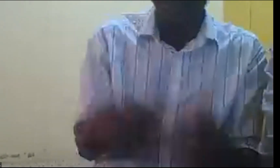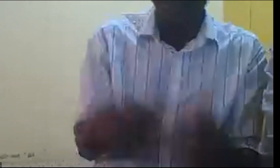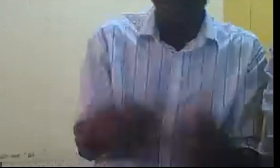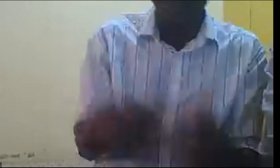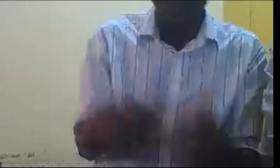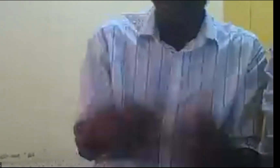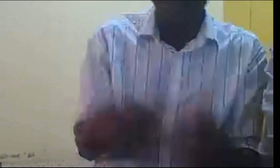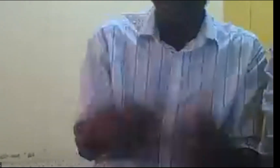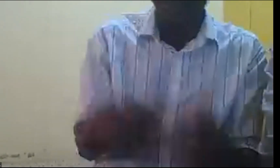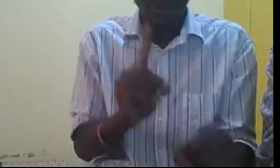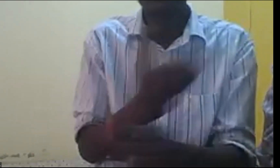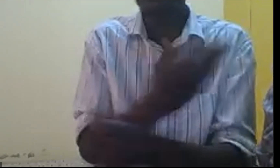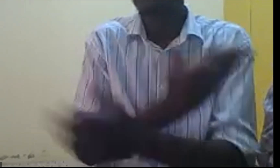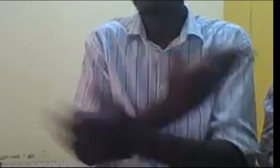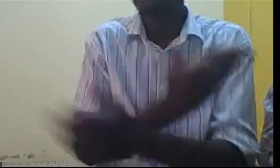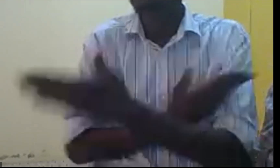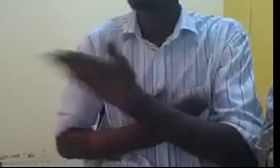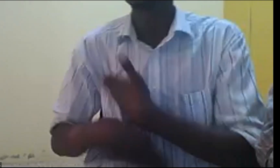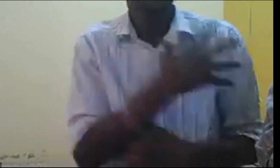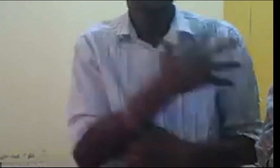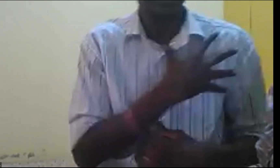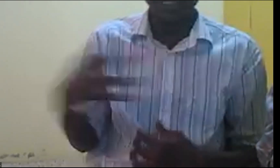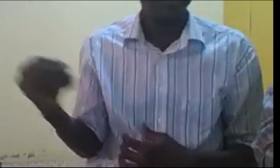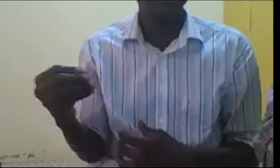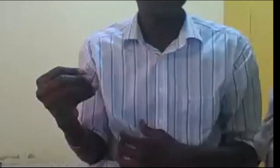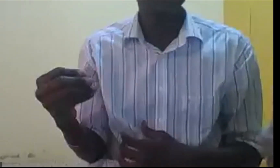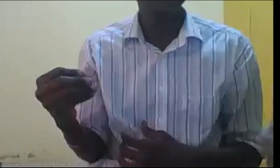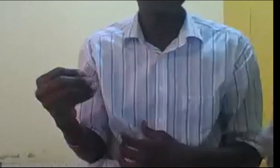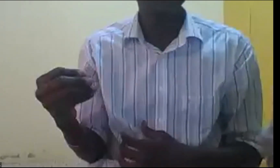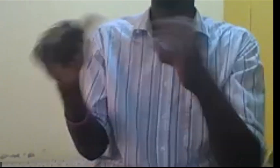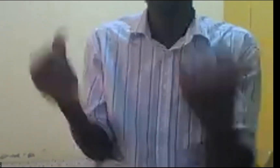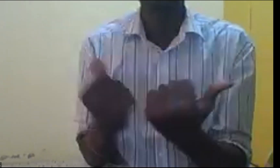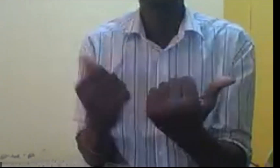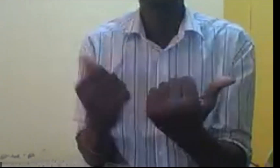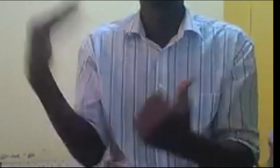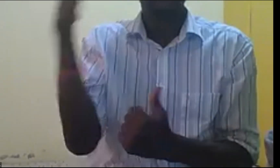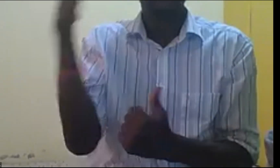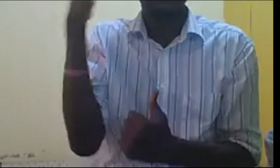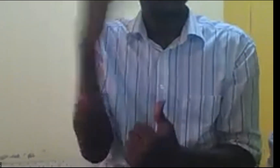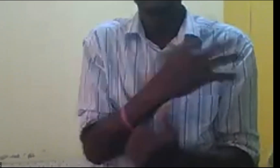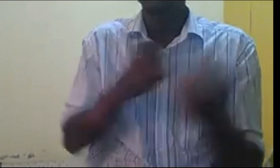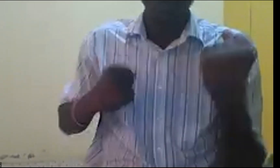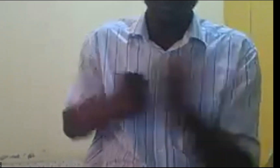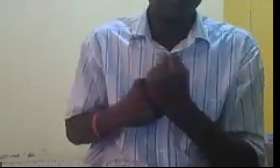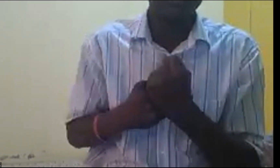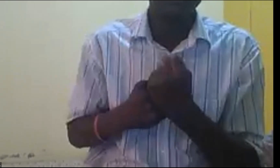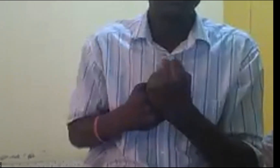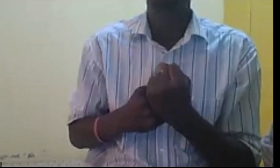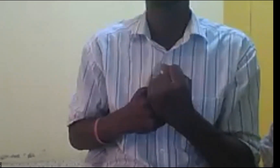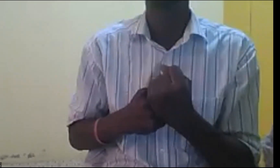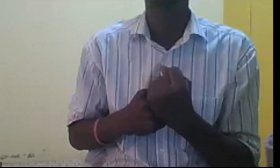Okay, do you want to unmute?